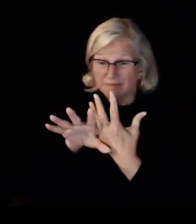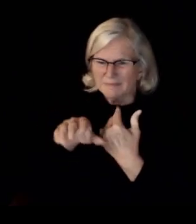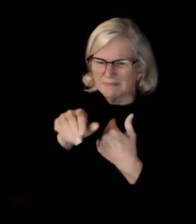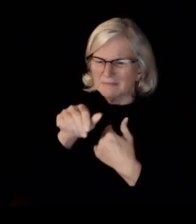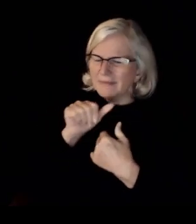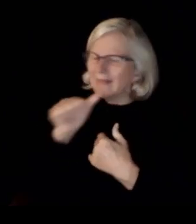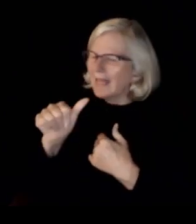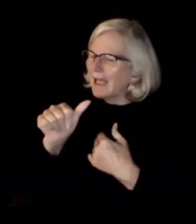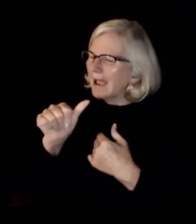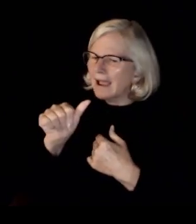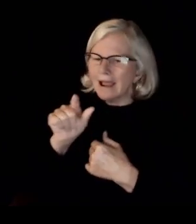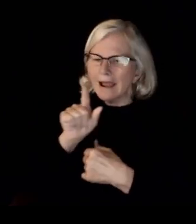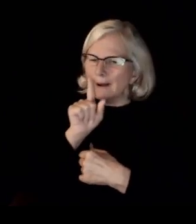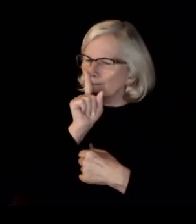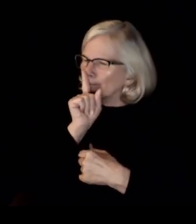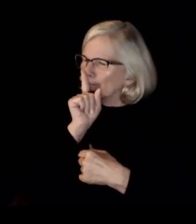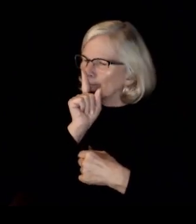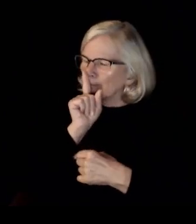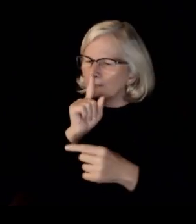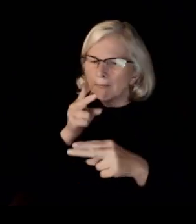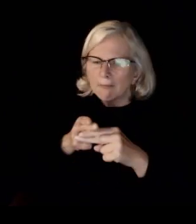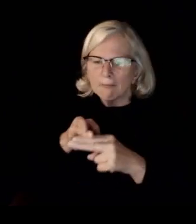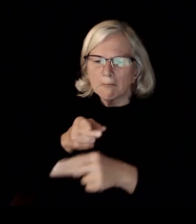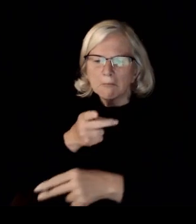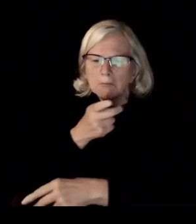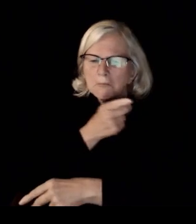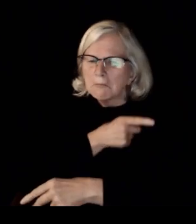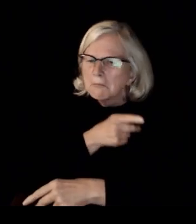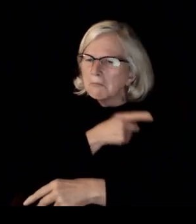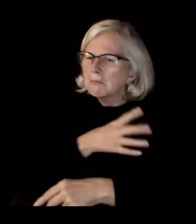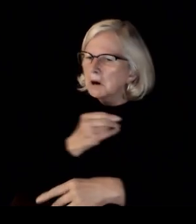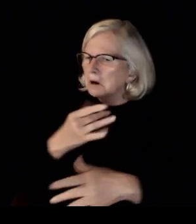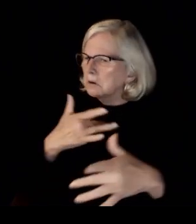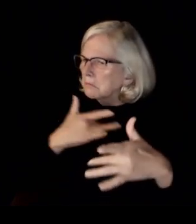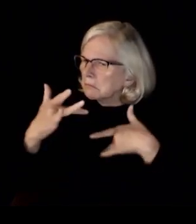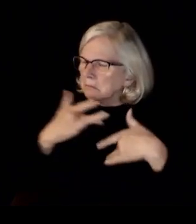regard to Minneapolis but certainly you know this is a major metropolitan area that's seeing